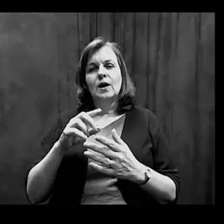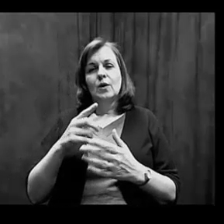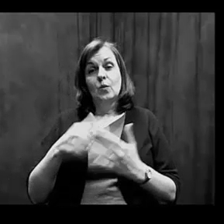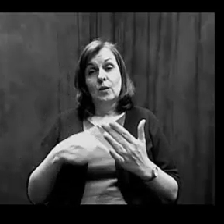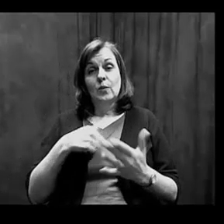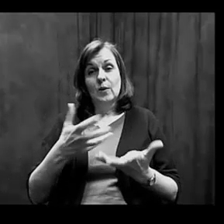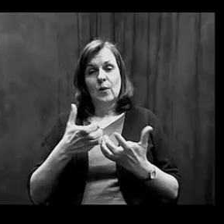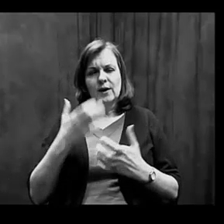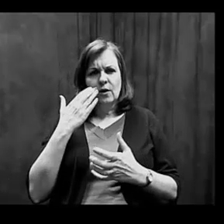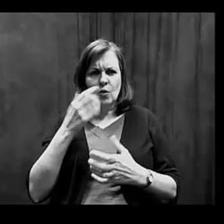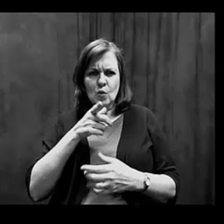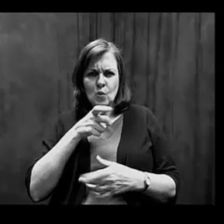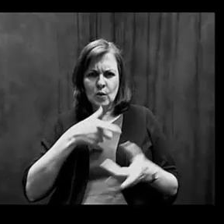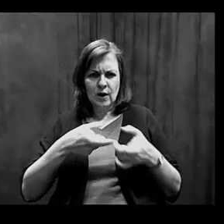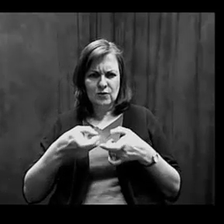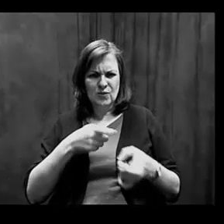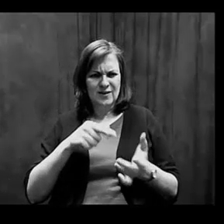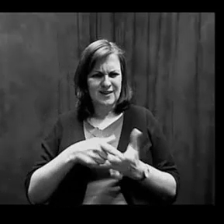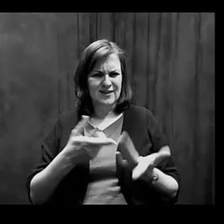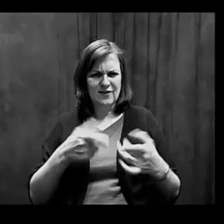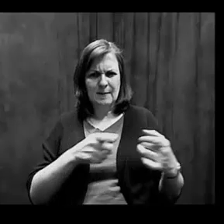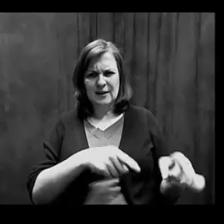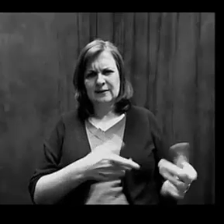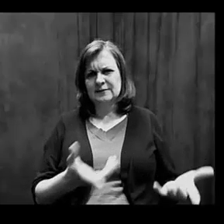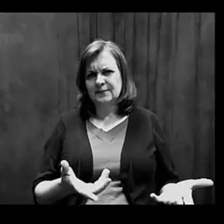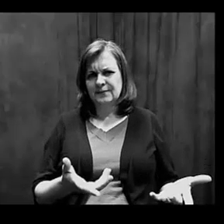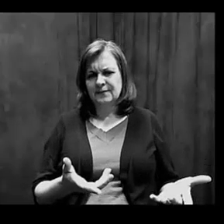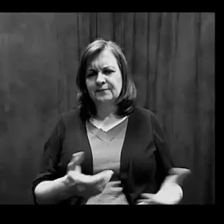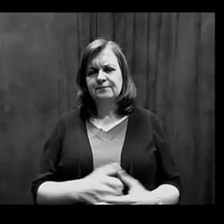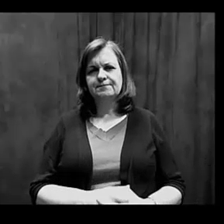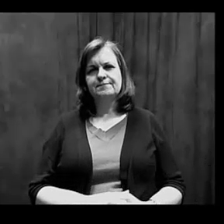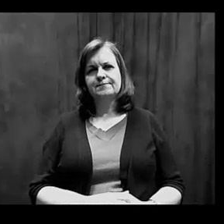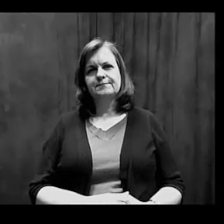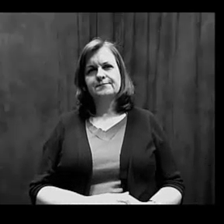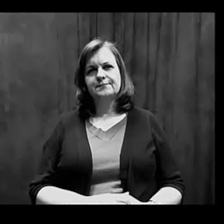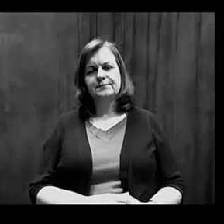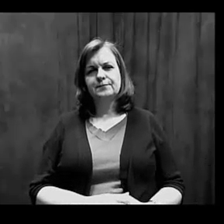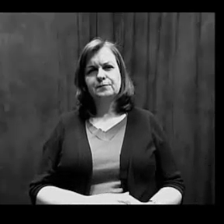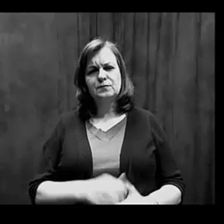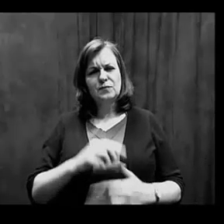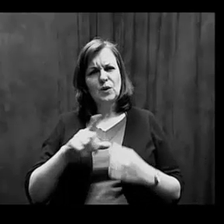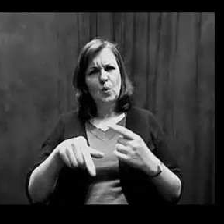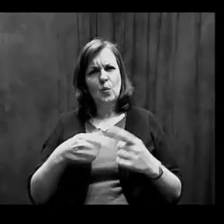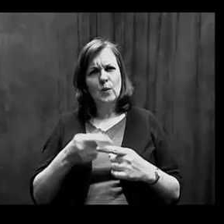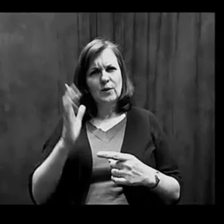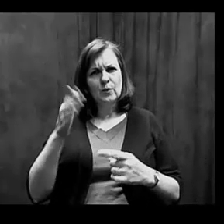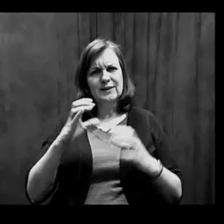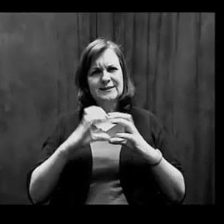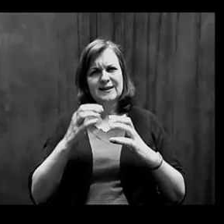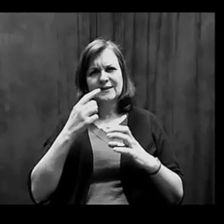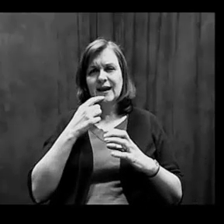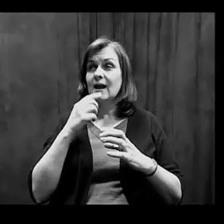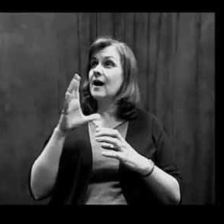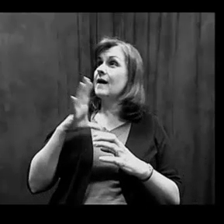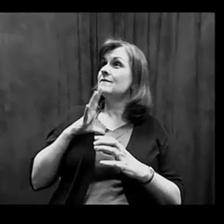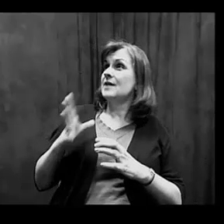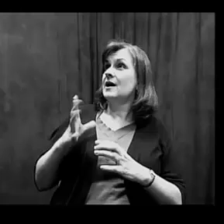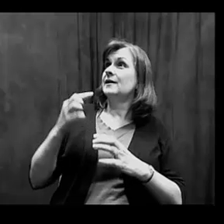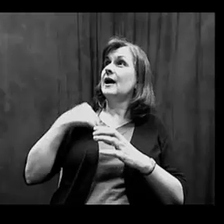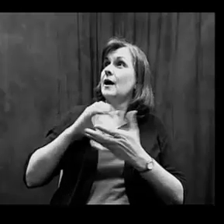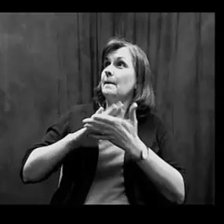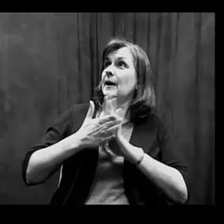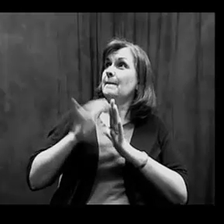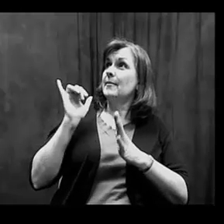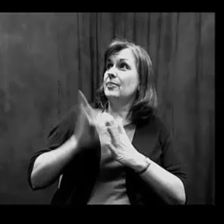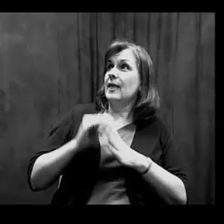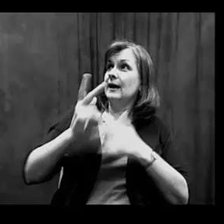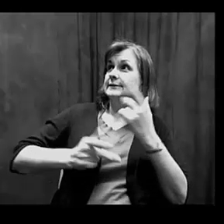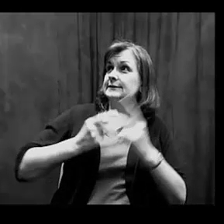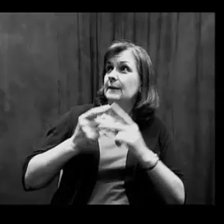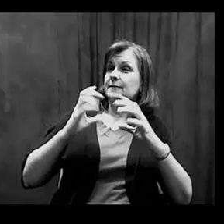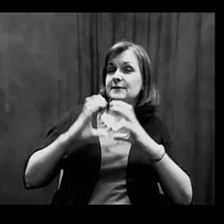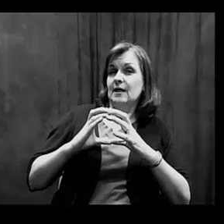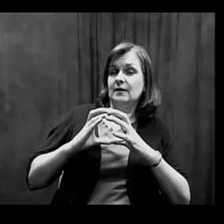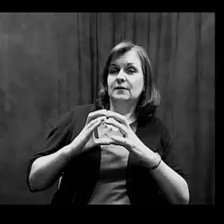so what we're interested in is who controls most of this at what point does a cell say -- "YUP" this is what I need to become!